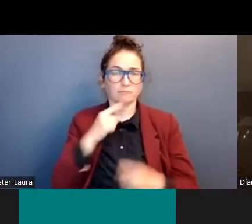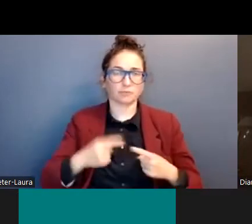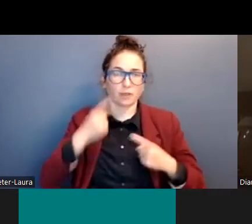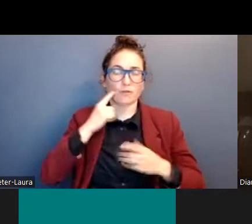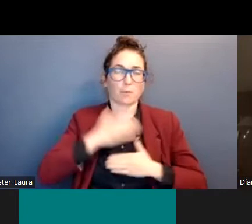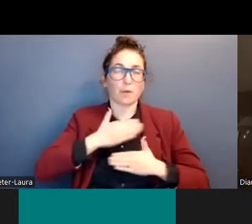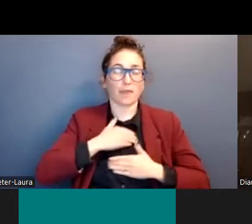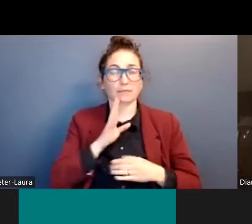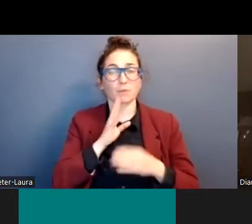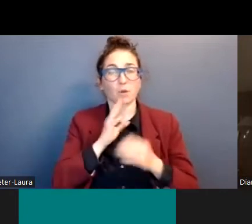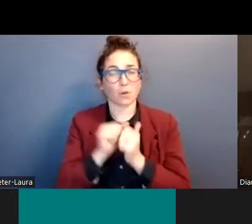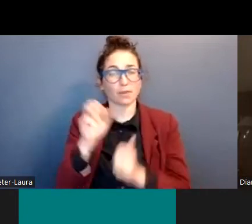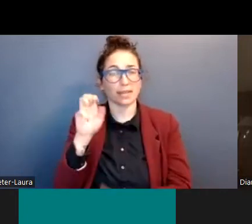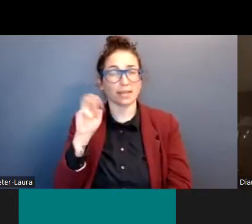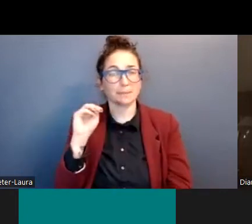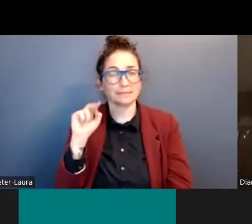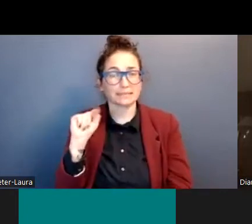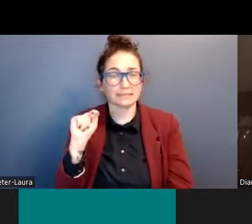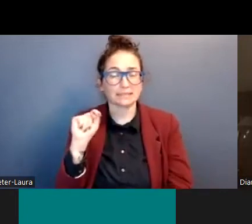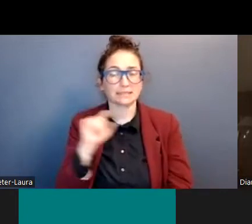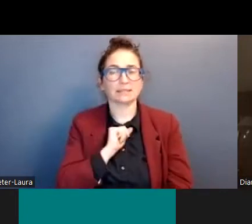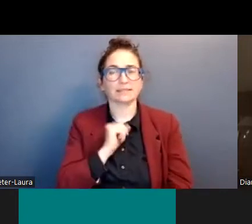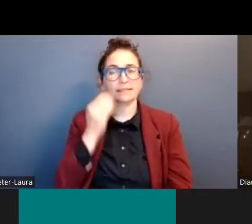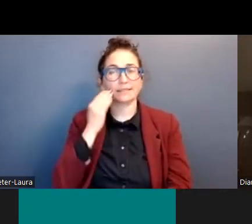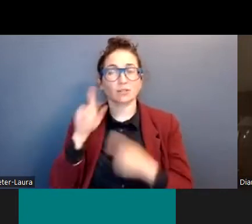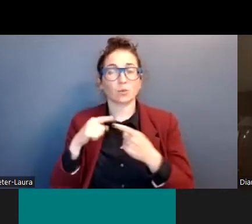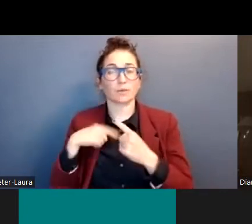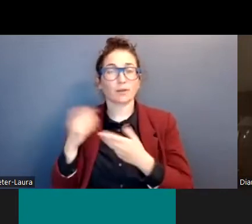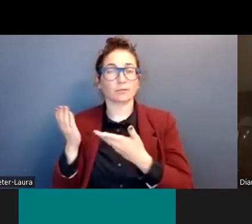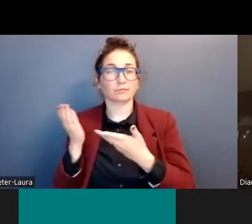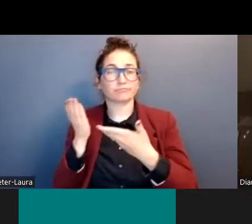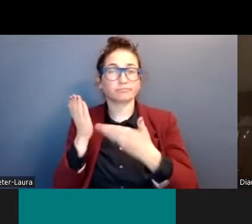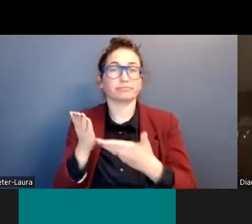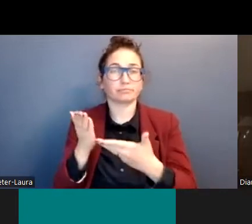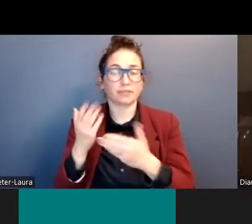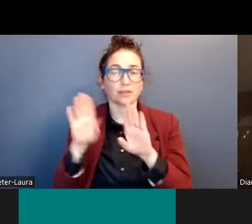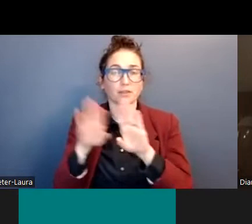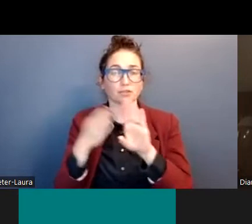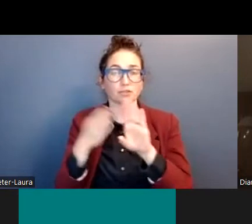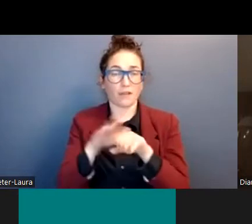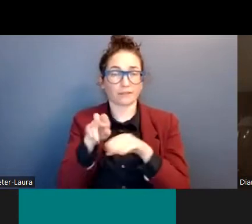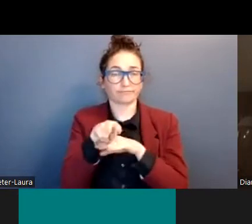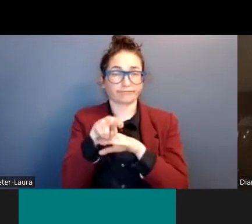as they were rolling me out the door on a stretcher, they asked my husband at a Research Analyst